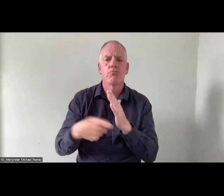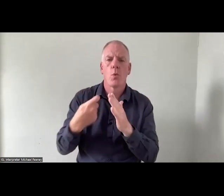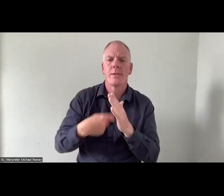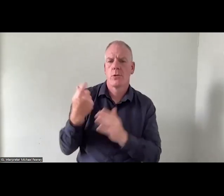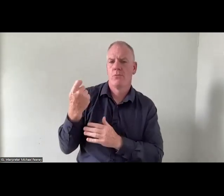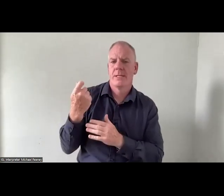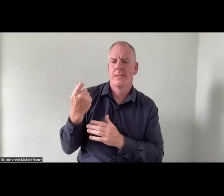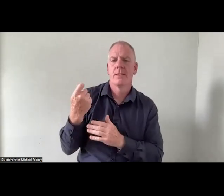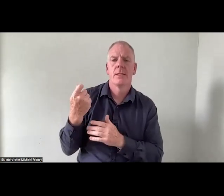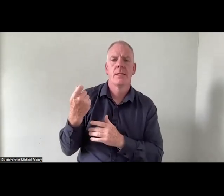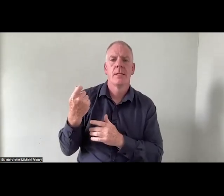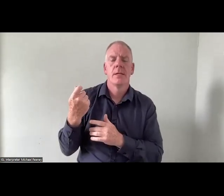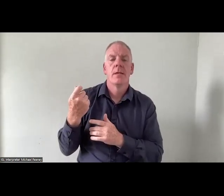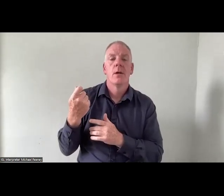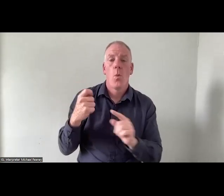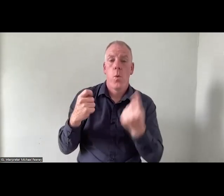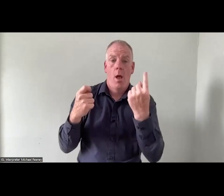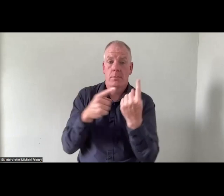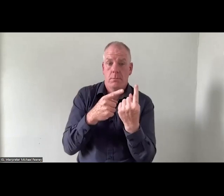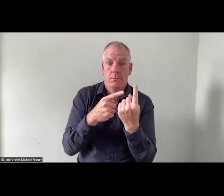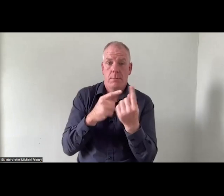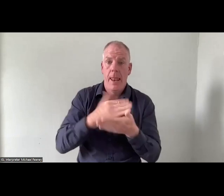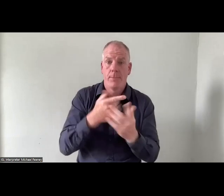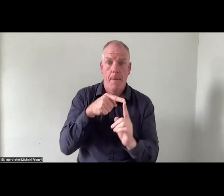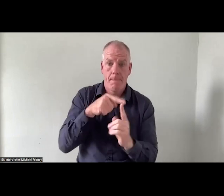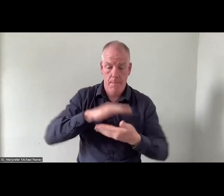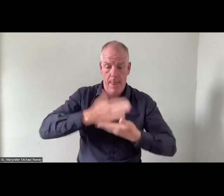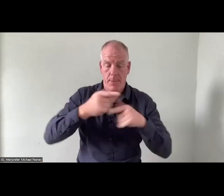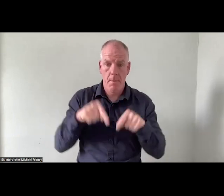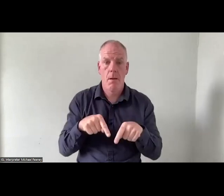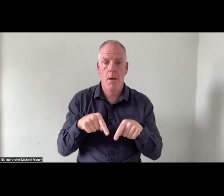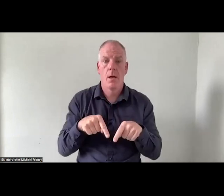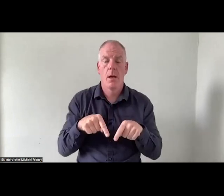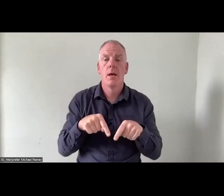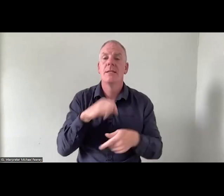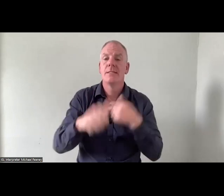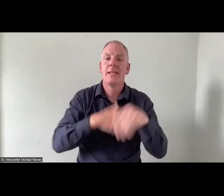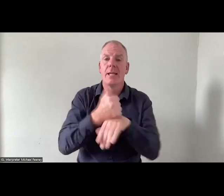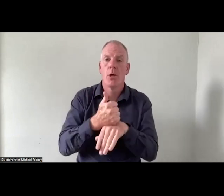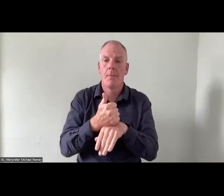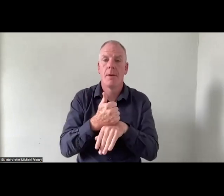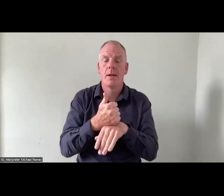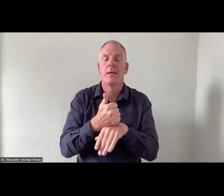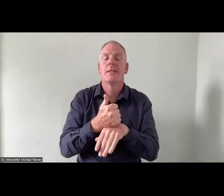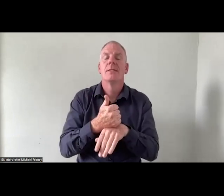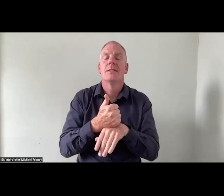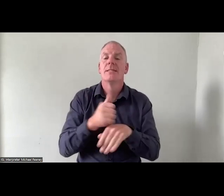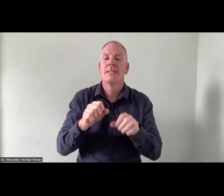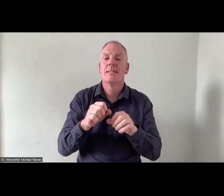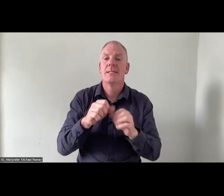where from a single laptop we're creating text bilingually. So, we're having one output stream, say, in English,